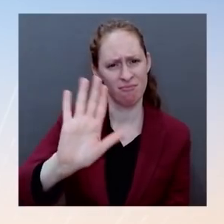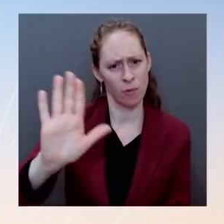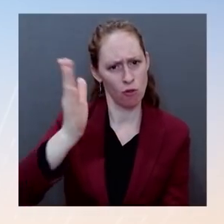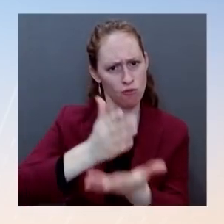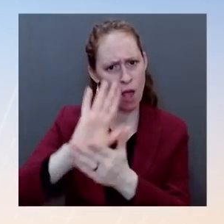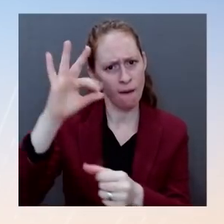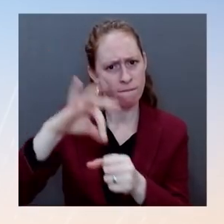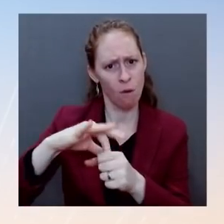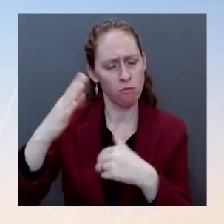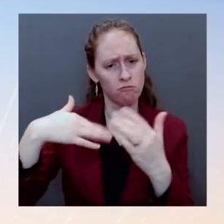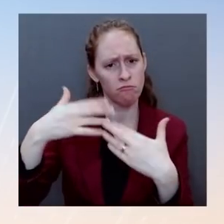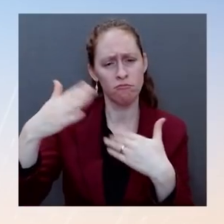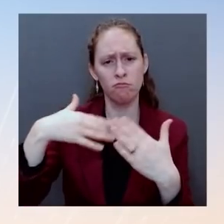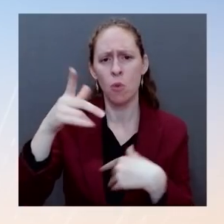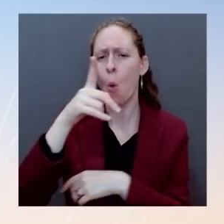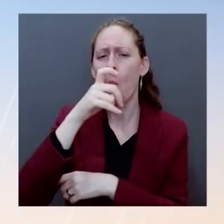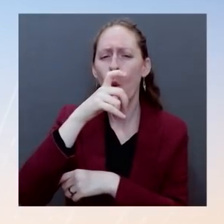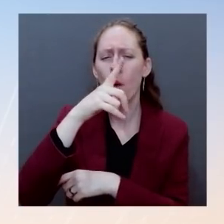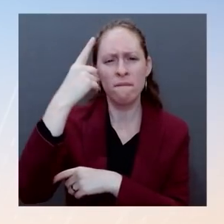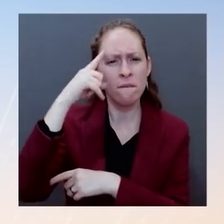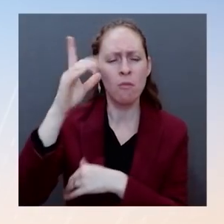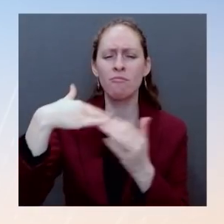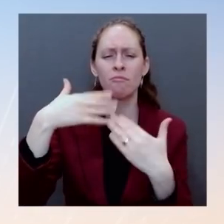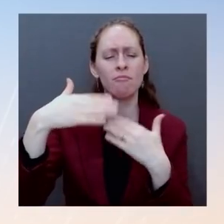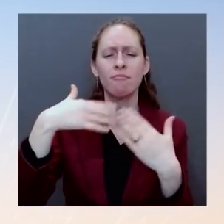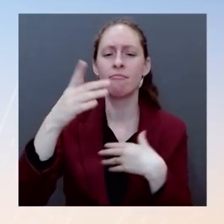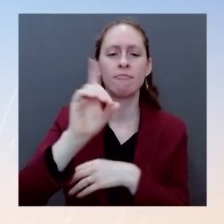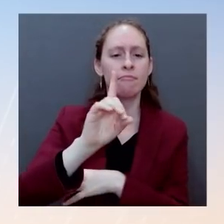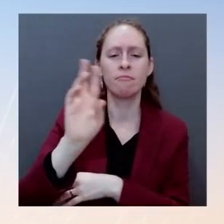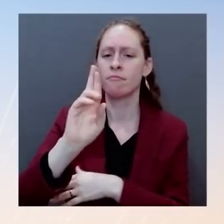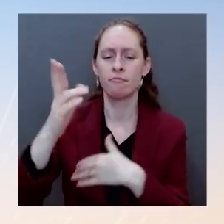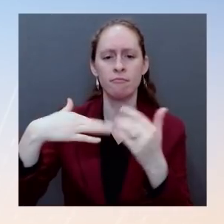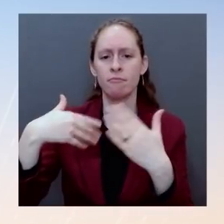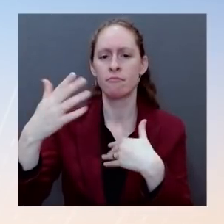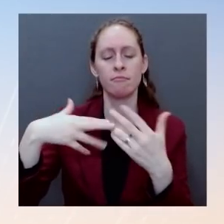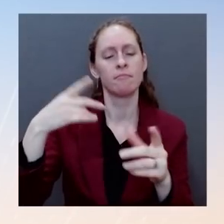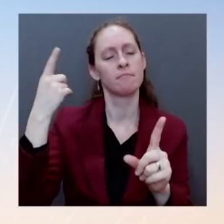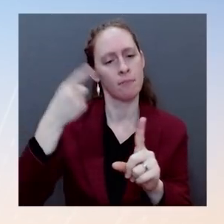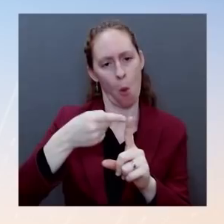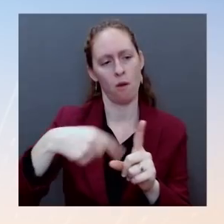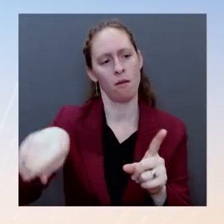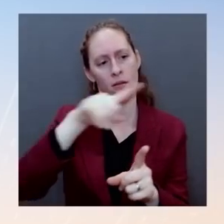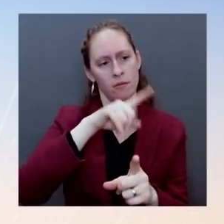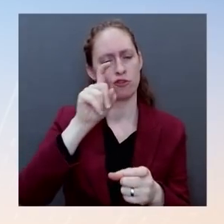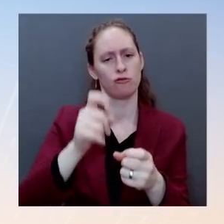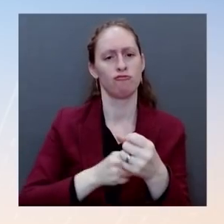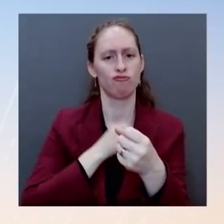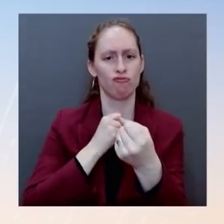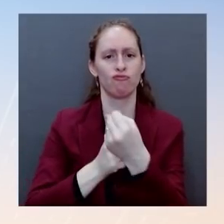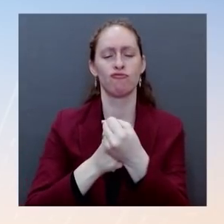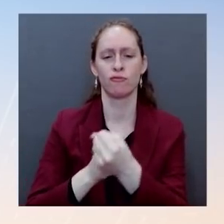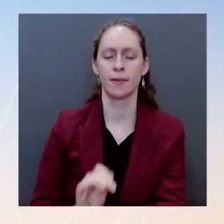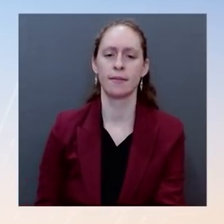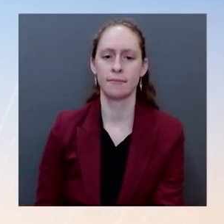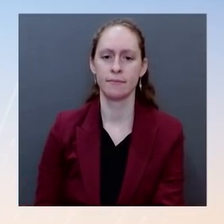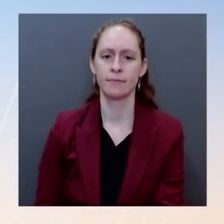The Press: To follow up on the issue of masks and this push to expand access to high-quality masks -- health experts have long been urging and calling for Americans